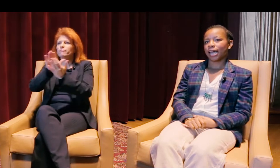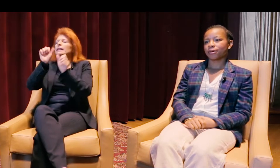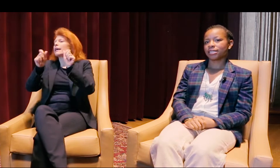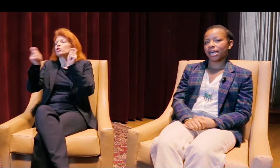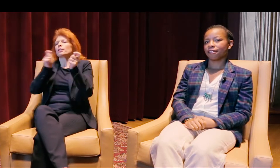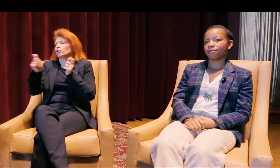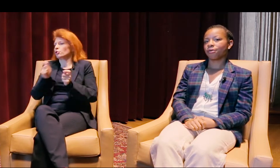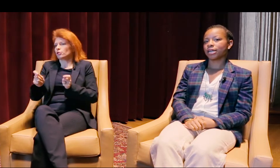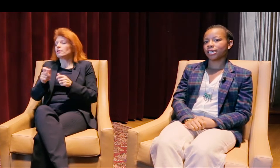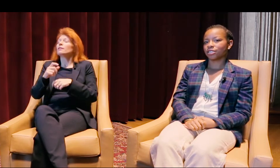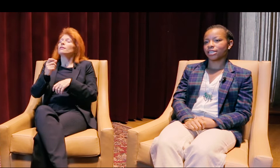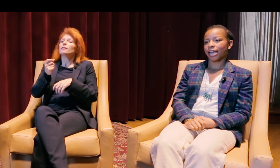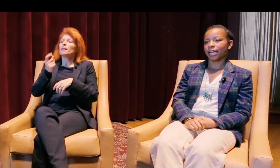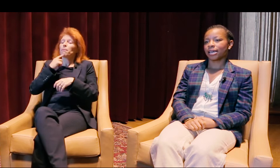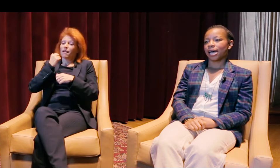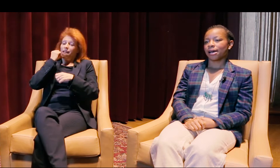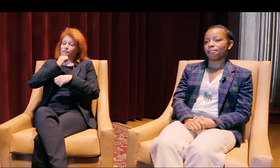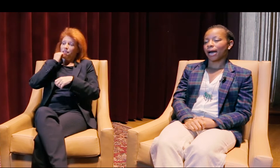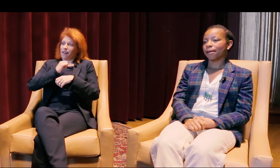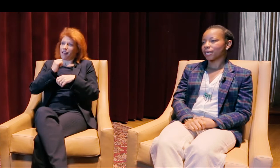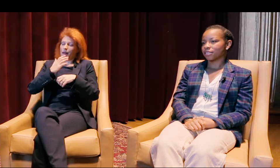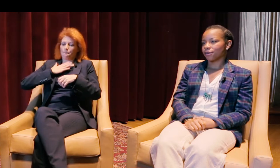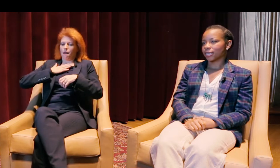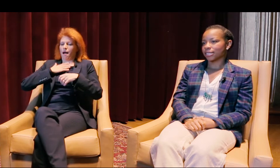But I would say for each day my biggest focus